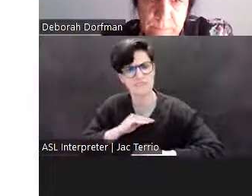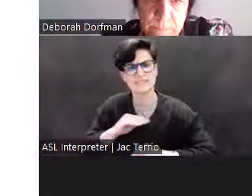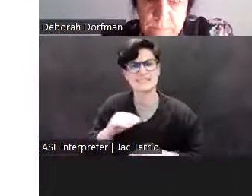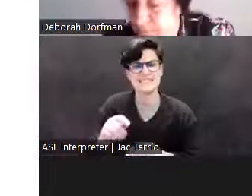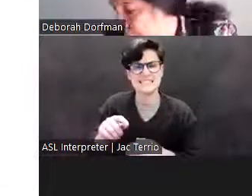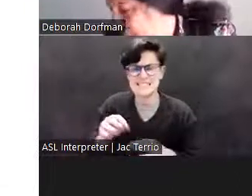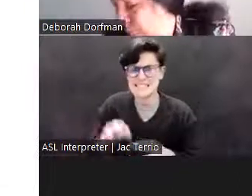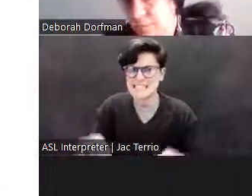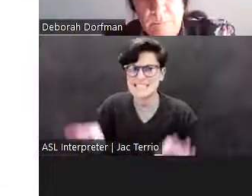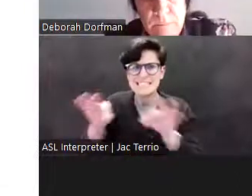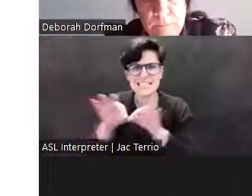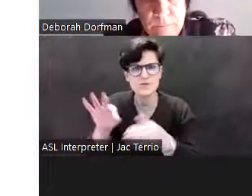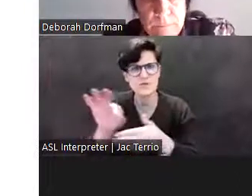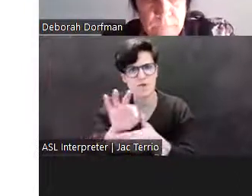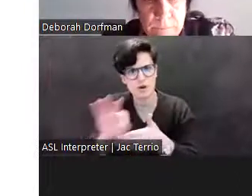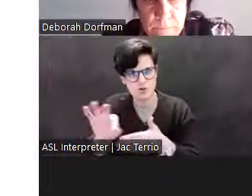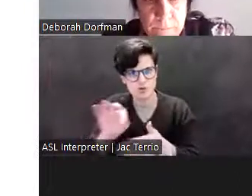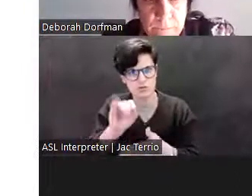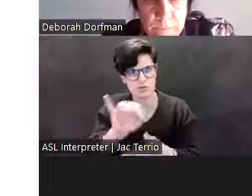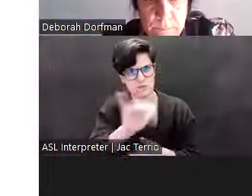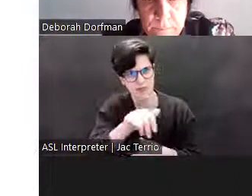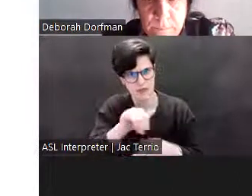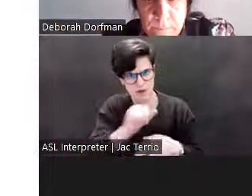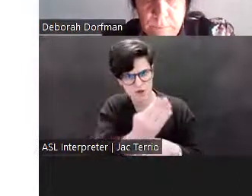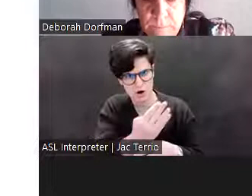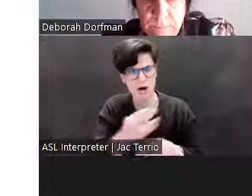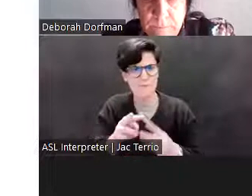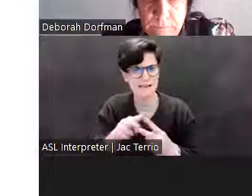the job, either with or without the help of a reasonable accommodation.